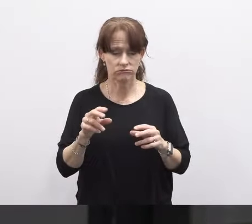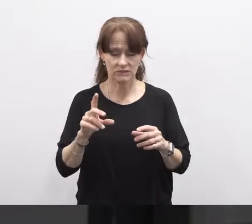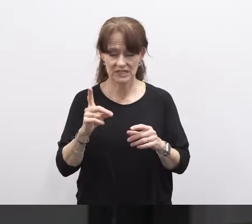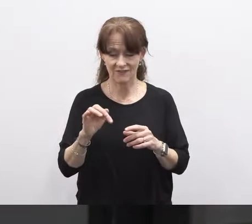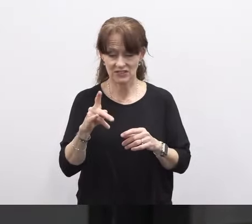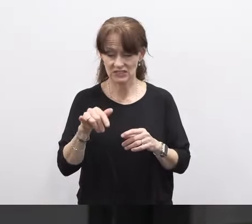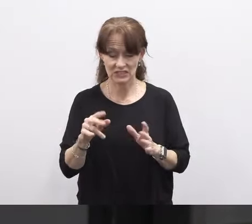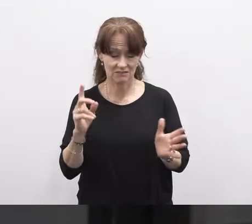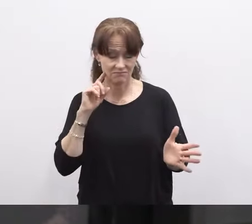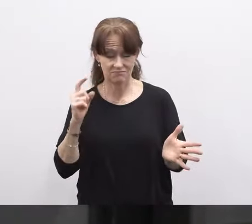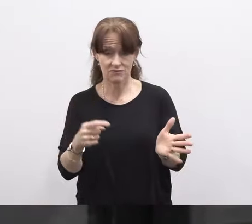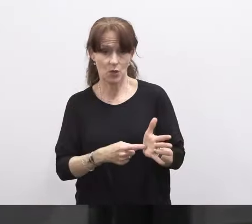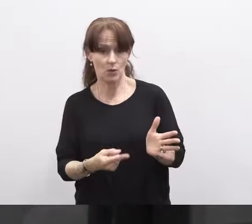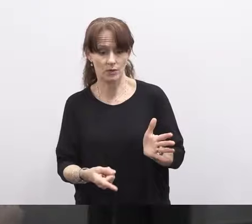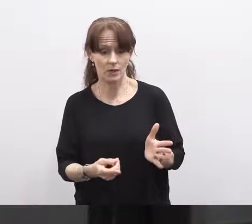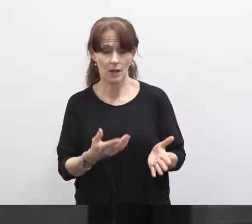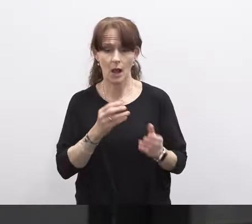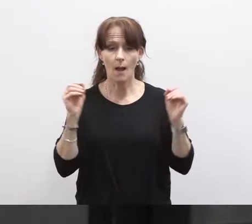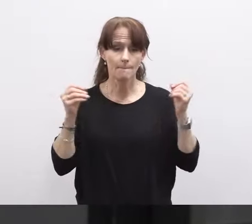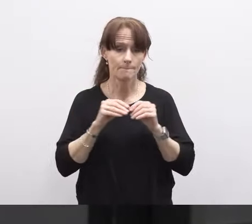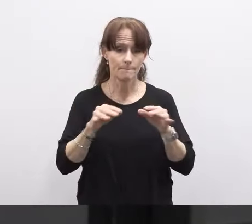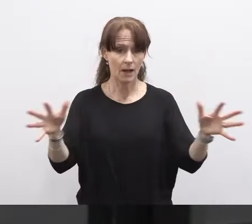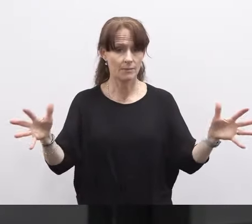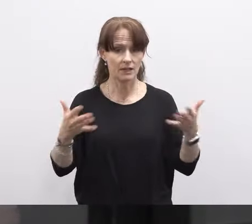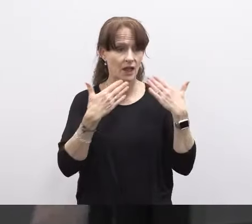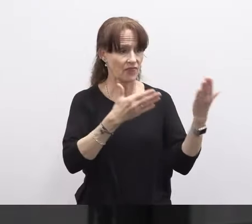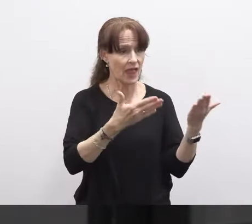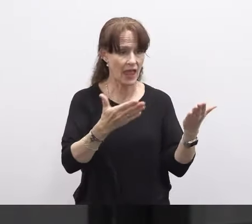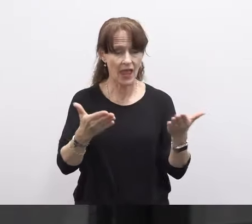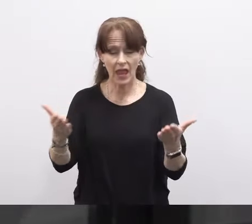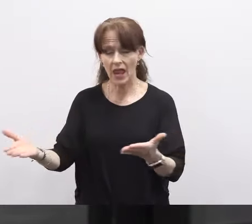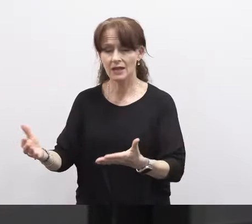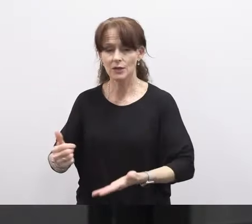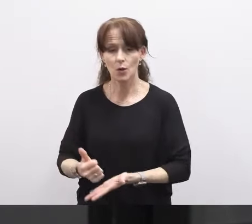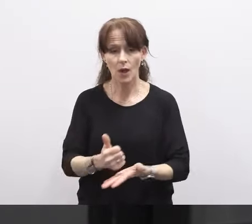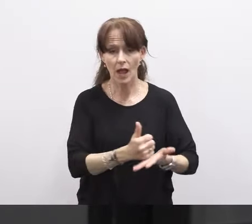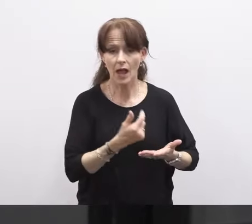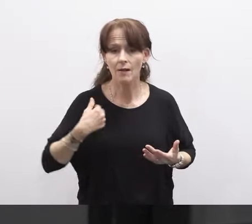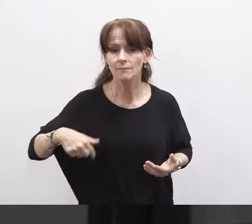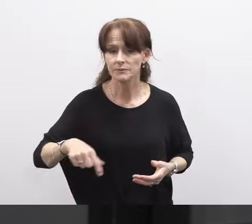So with that, I wanna publicly thank everybody who helped us during the audit process.